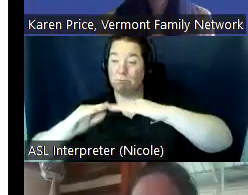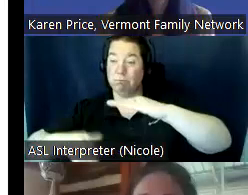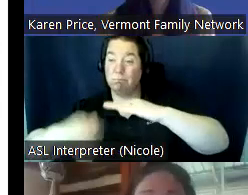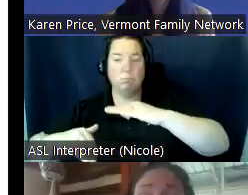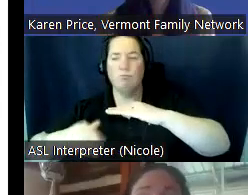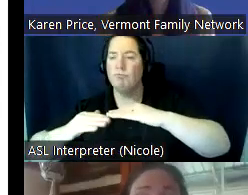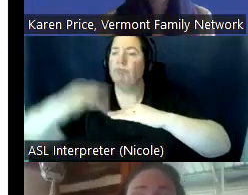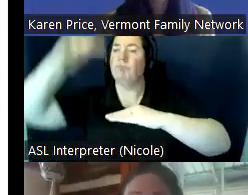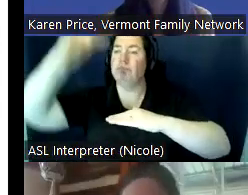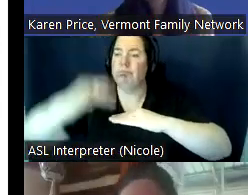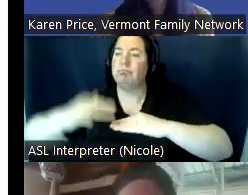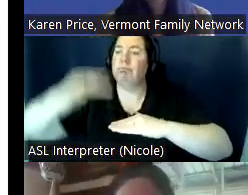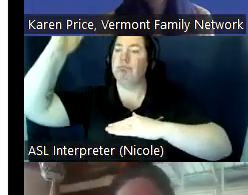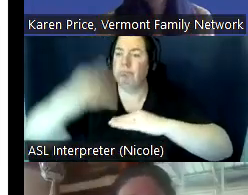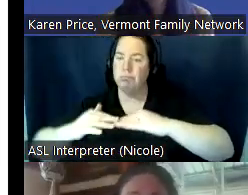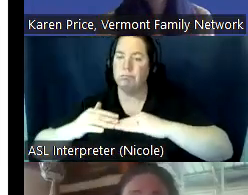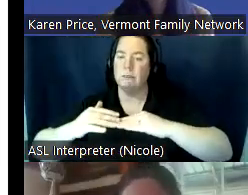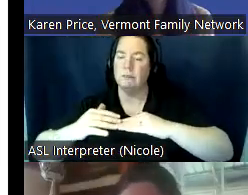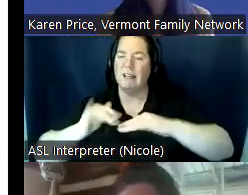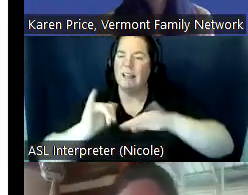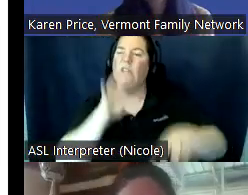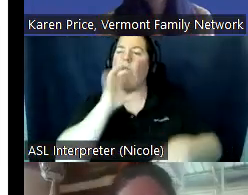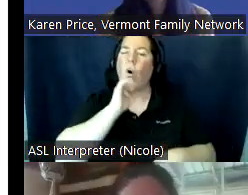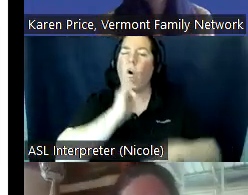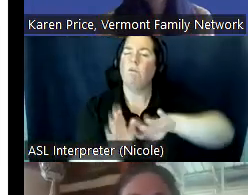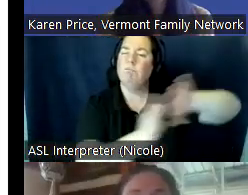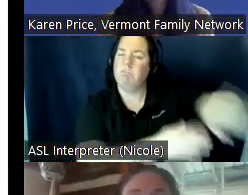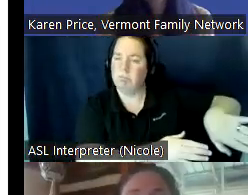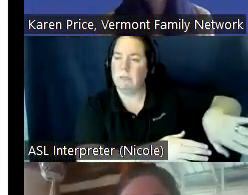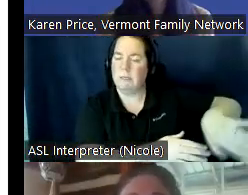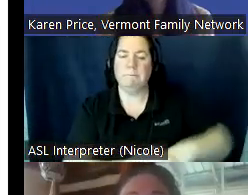We're just not going by that definition anymore, so when we analyze adverse effect, we are asking